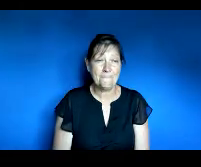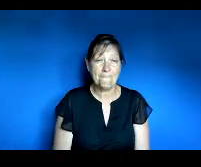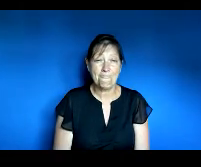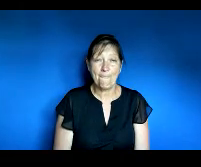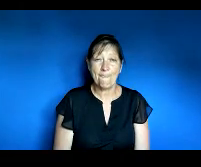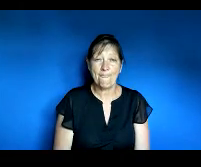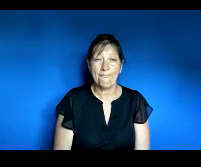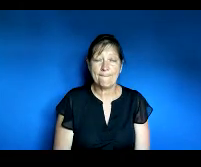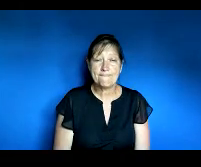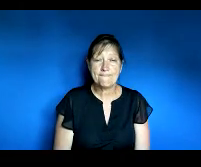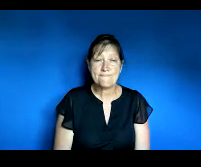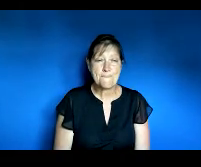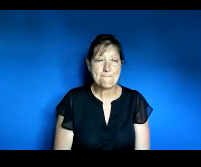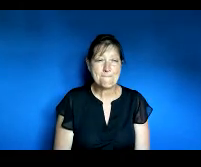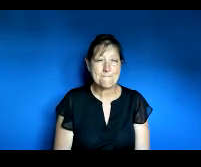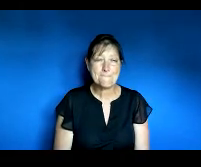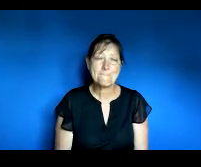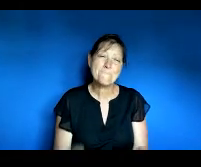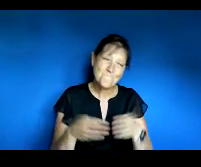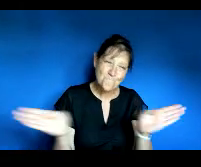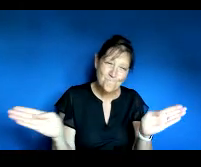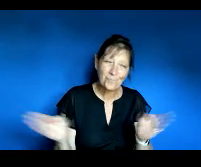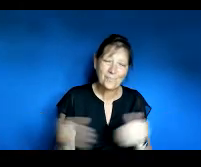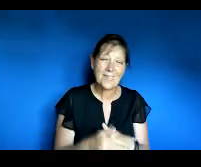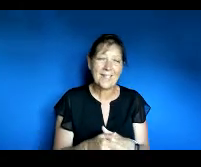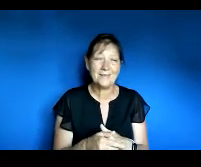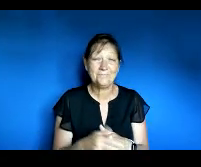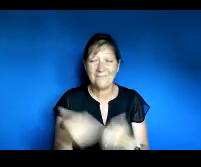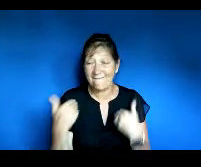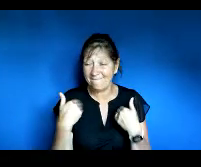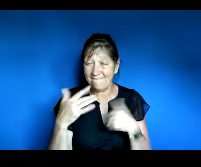So just kind of an overview of what we provide as an office,